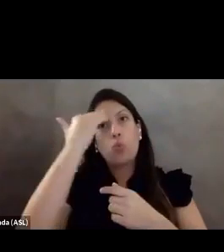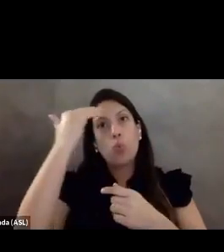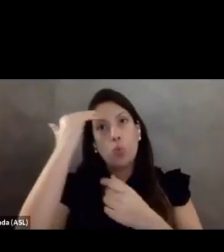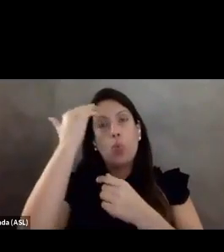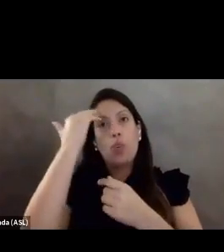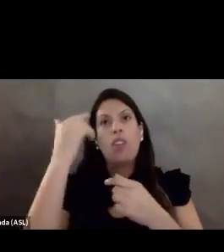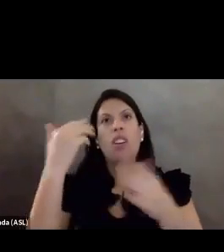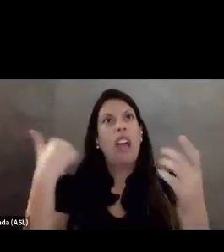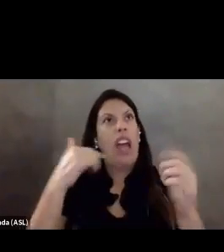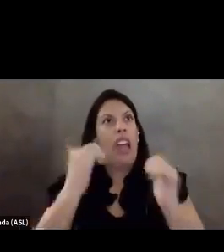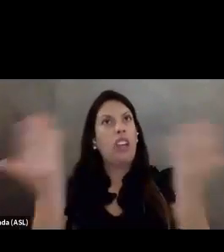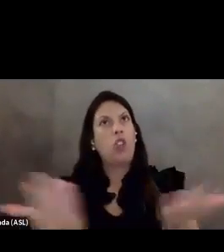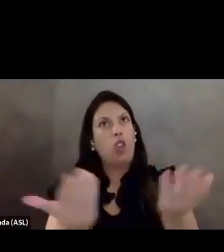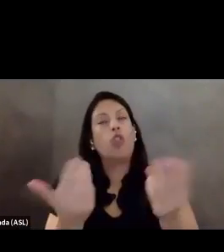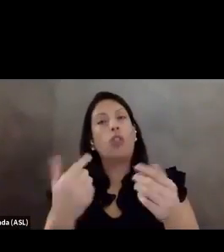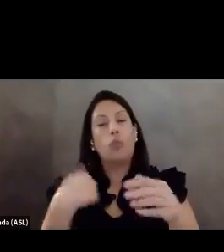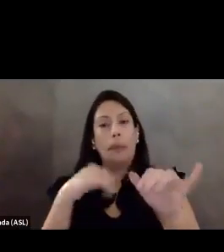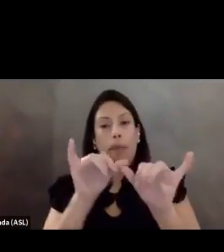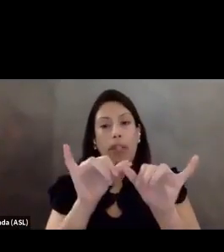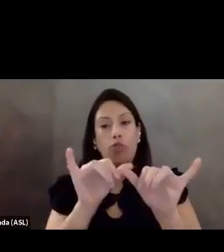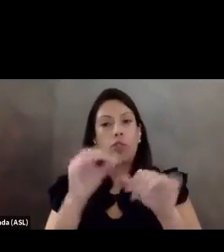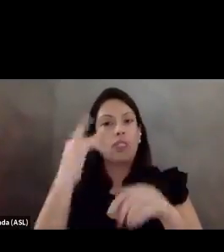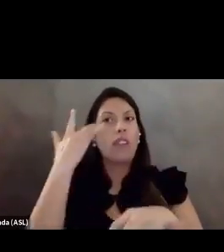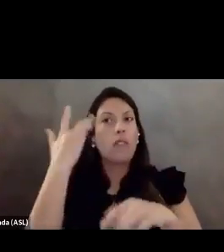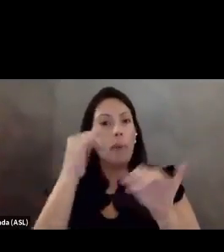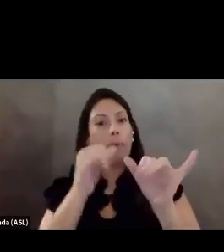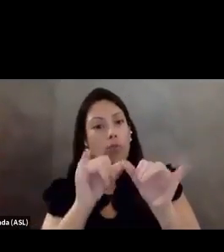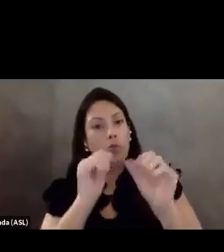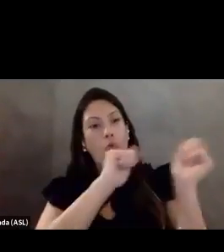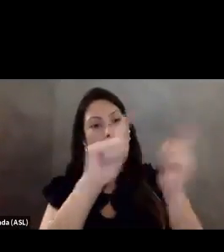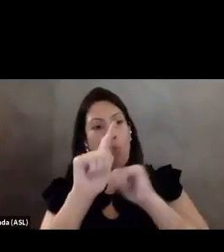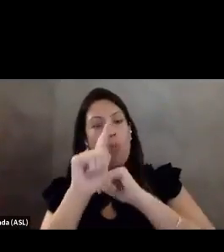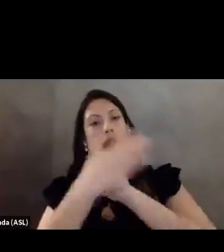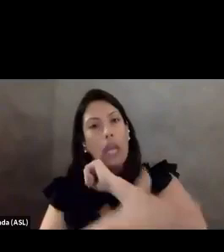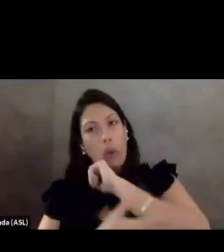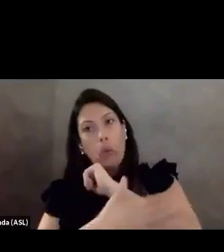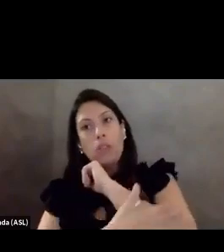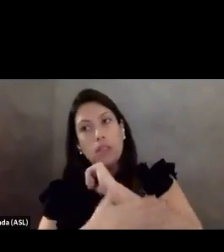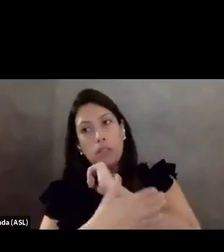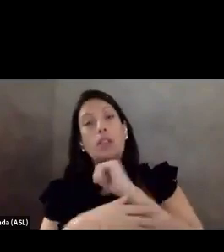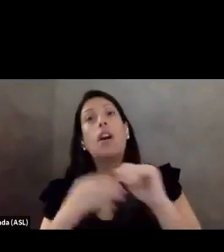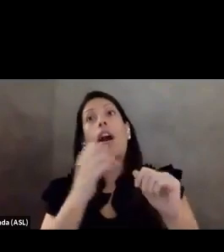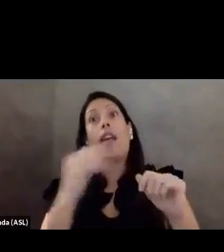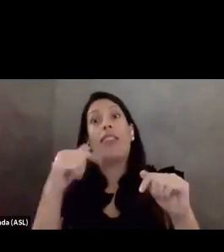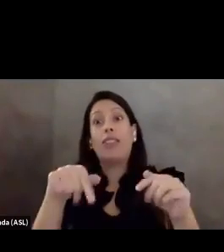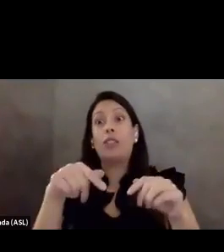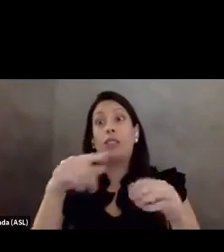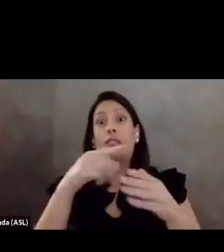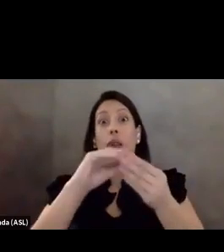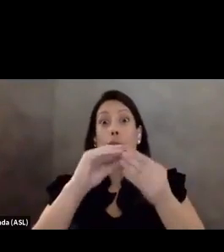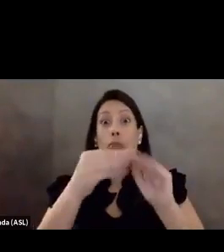And based on this week's numbers, Sonoma County remains in the purple tier. The new daily cash rate per 100000